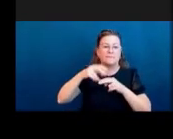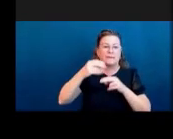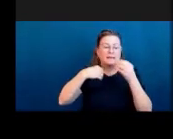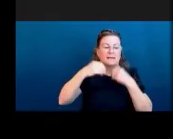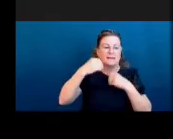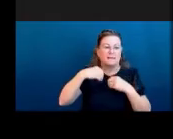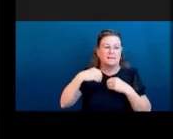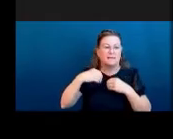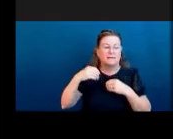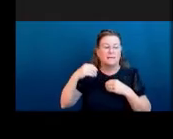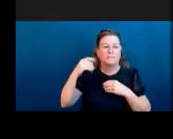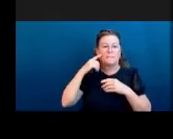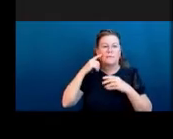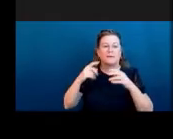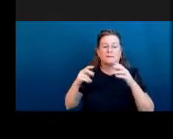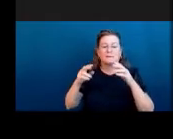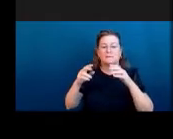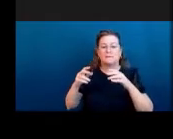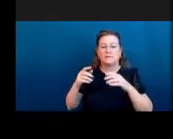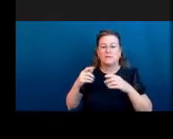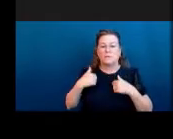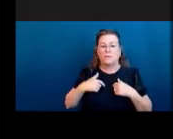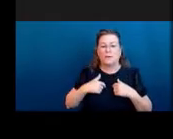being above a child is a bit of a power move. So a lot of